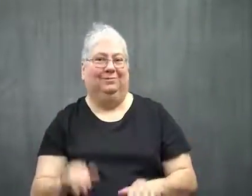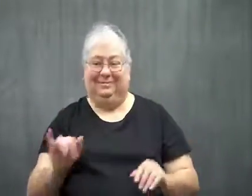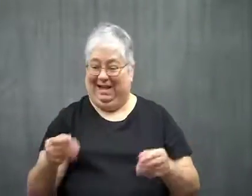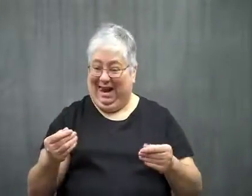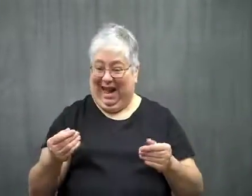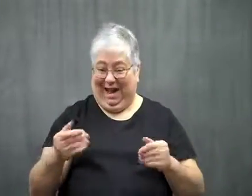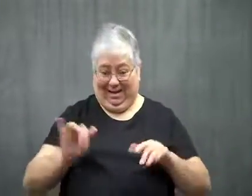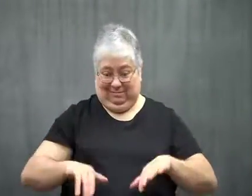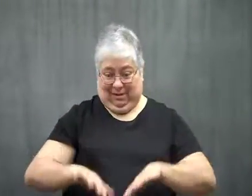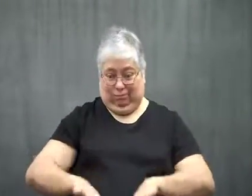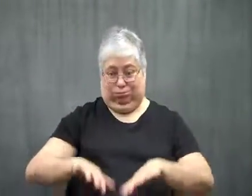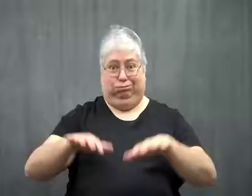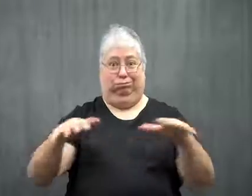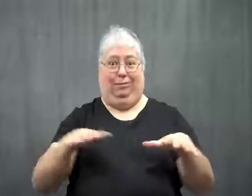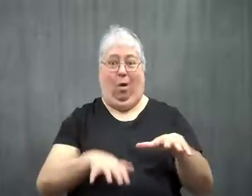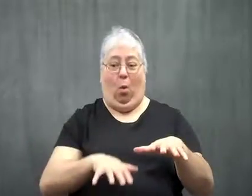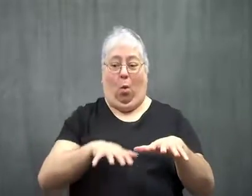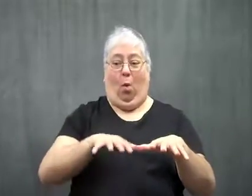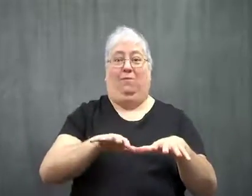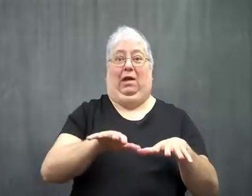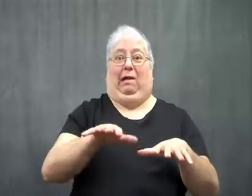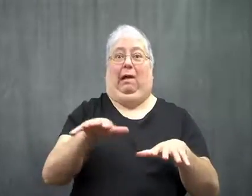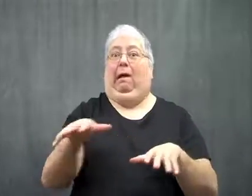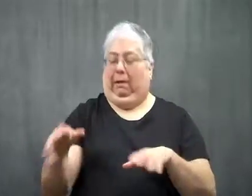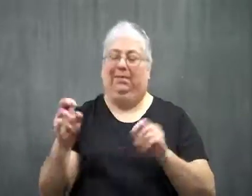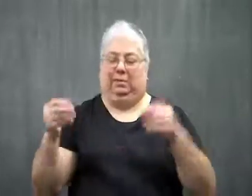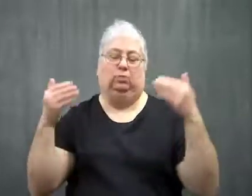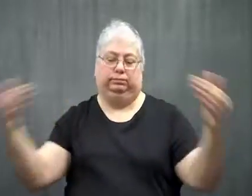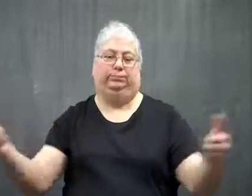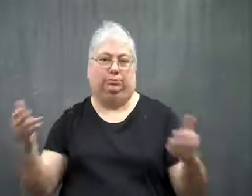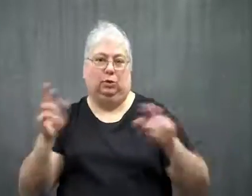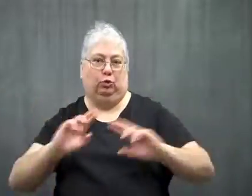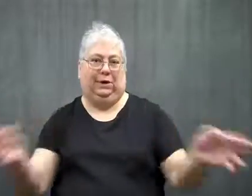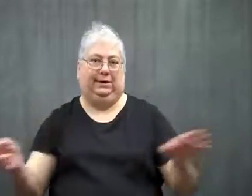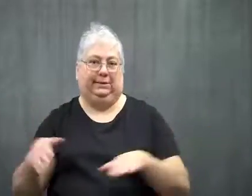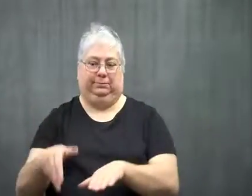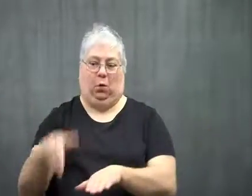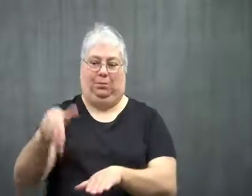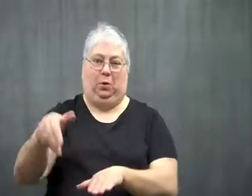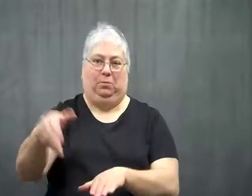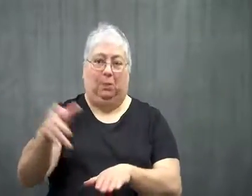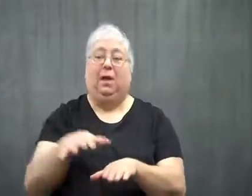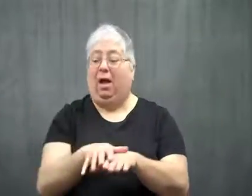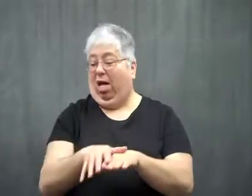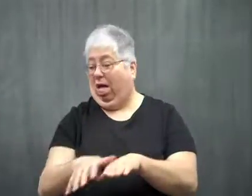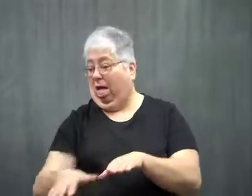When water breaches the sides of this area, then the gates are opened.